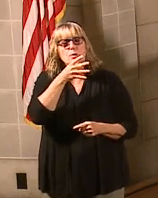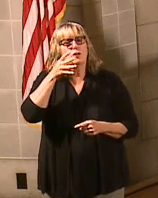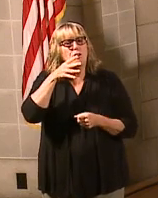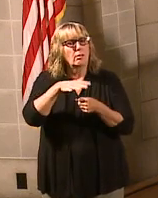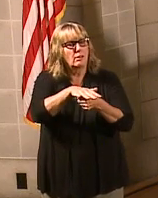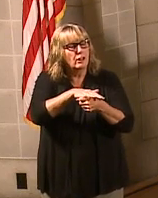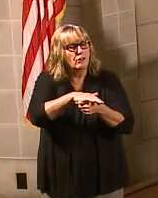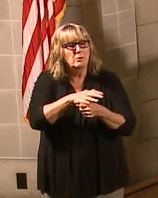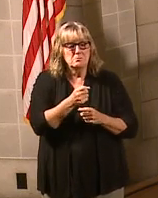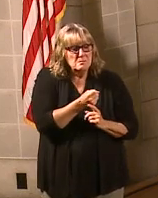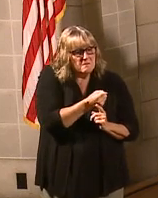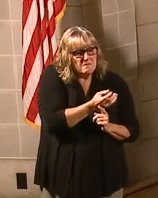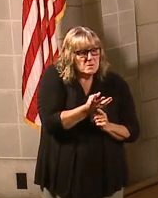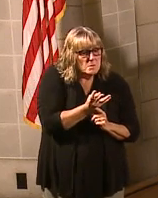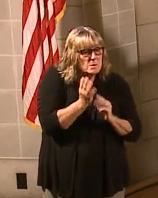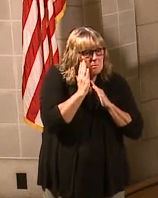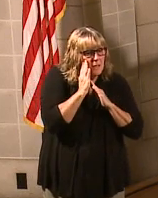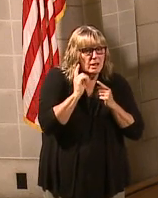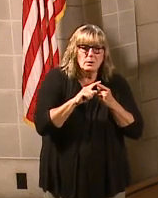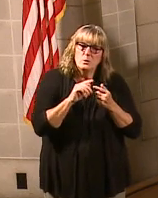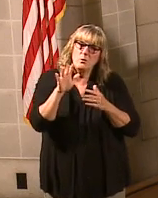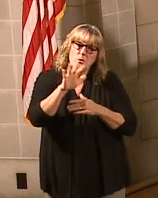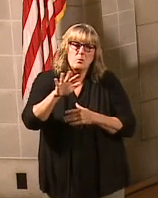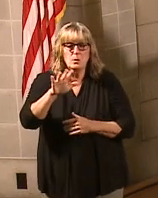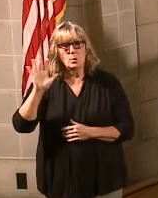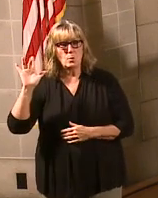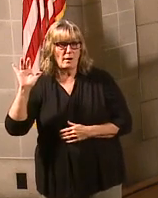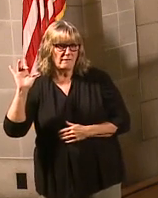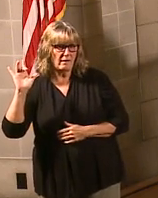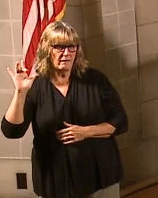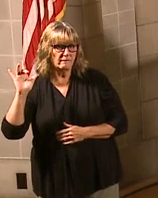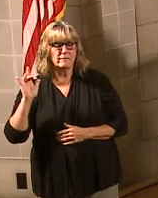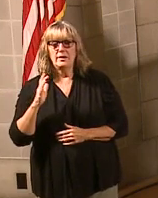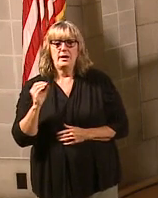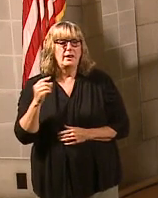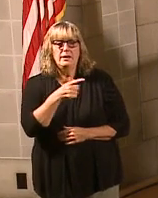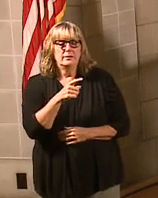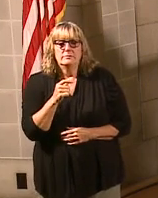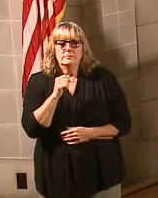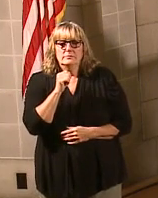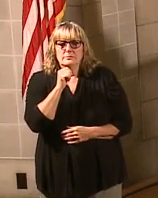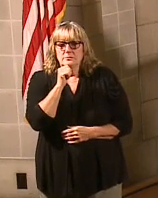ACCESS HOSPITALS PROVIDE VERY IMPORTANT AND TIMELY CARE TO